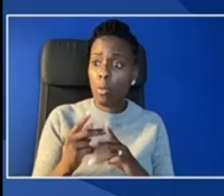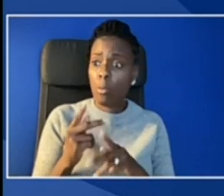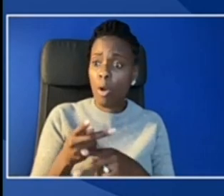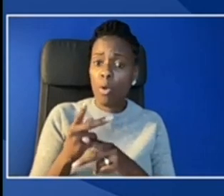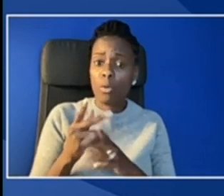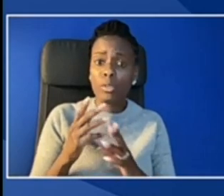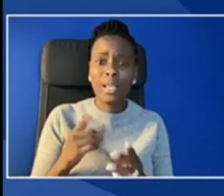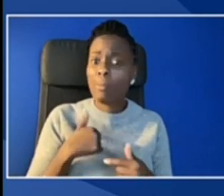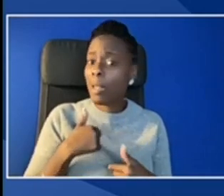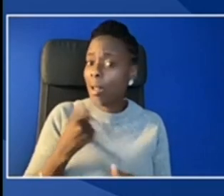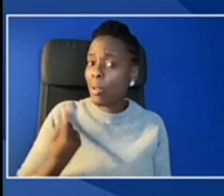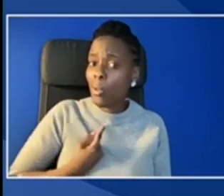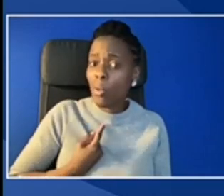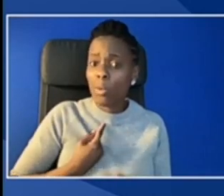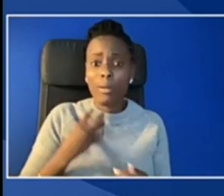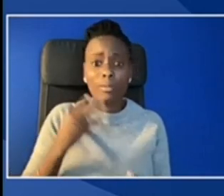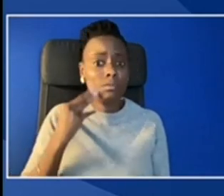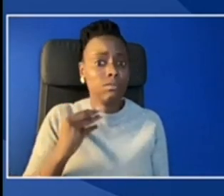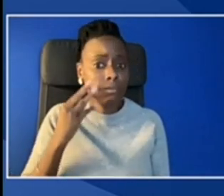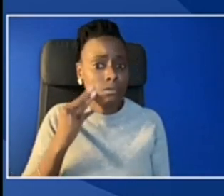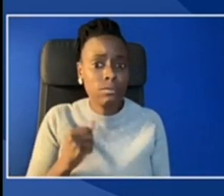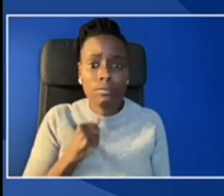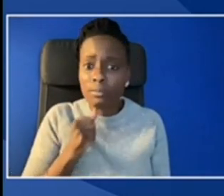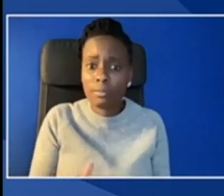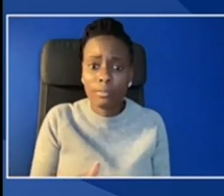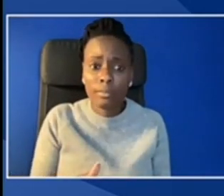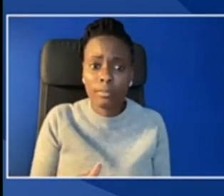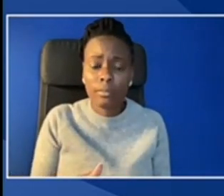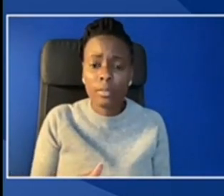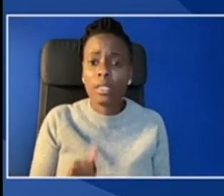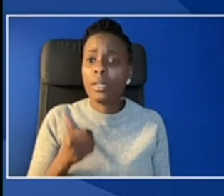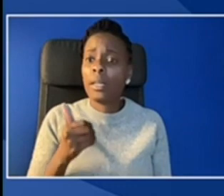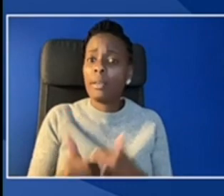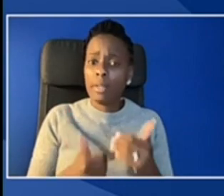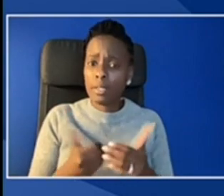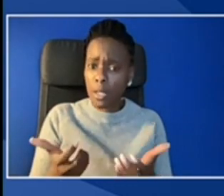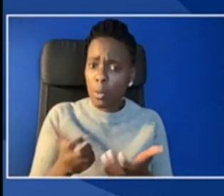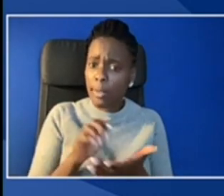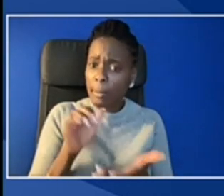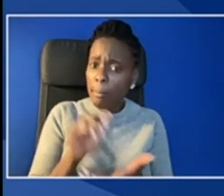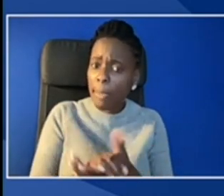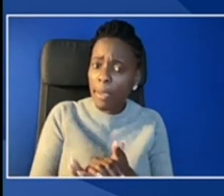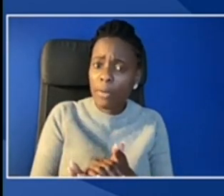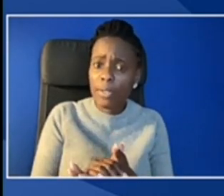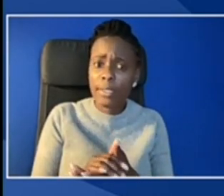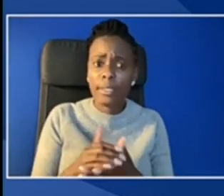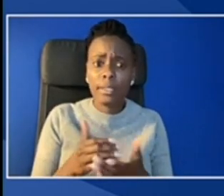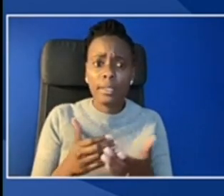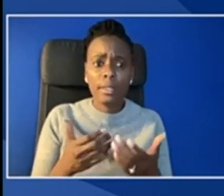that's going through this, you know, because eventually I want to get married, and I just don't want this hanging over my